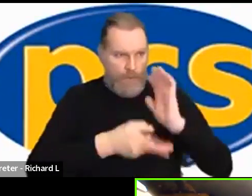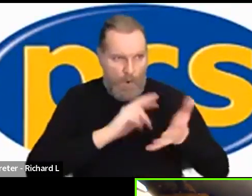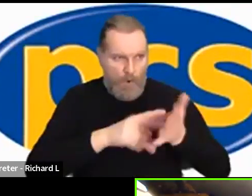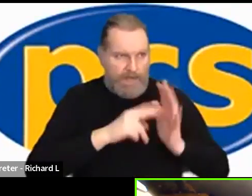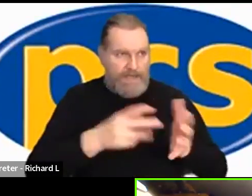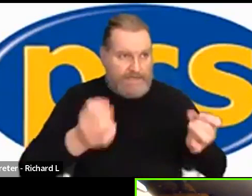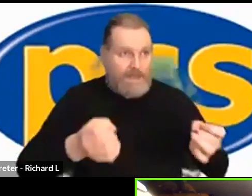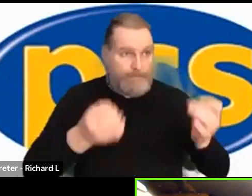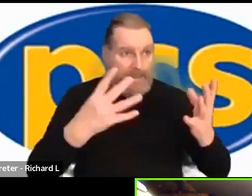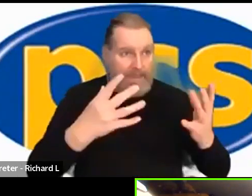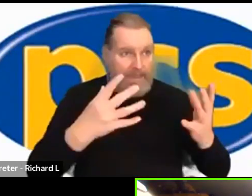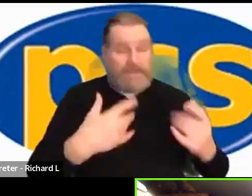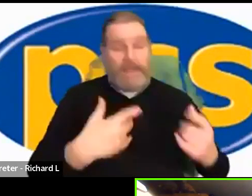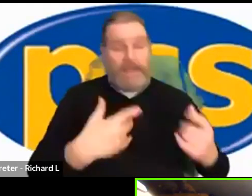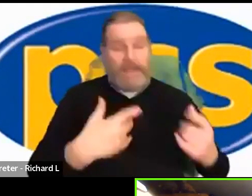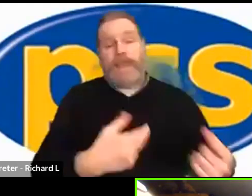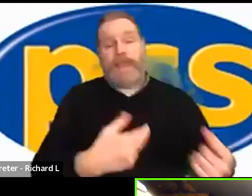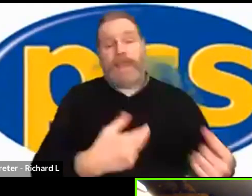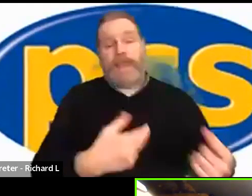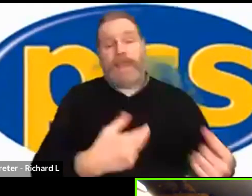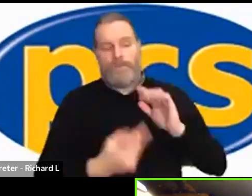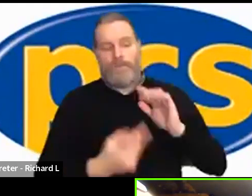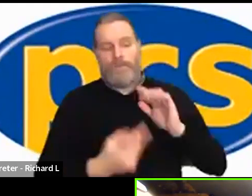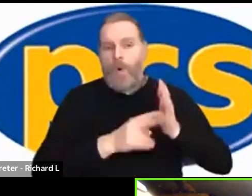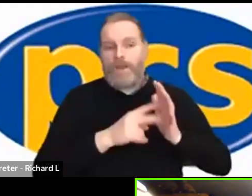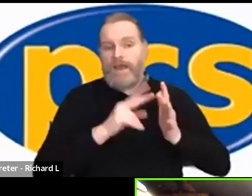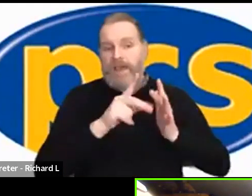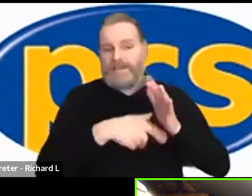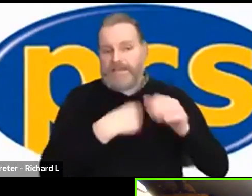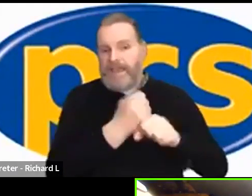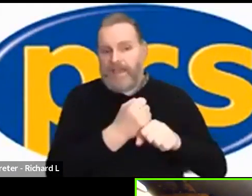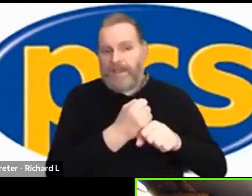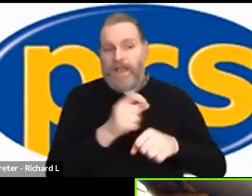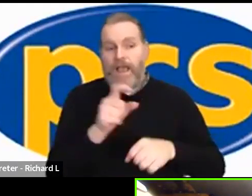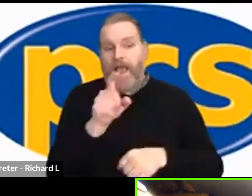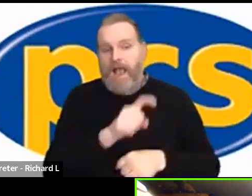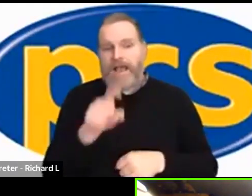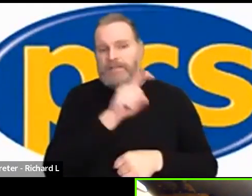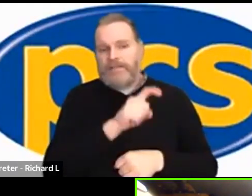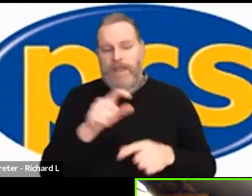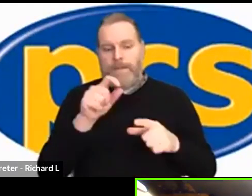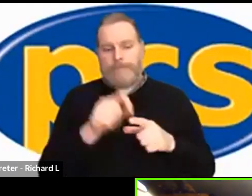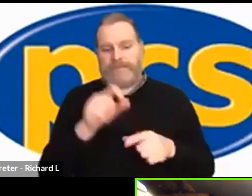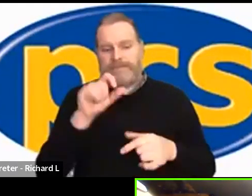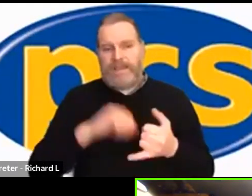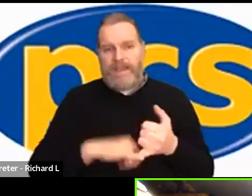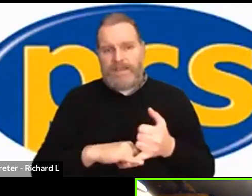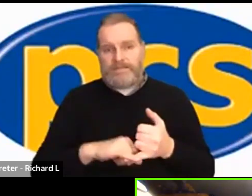organizing some people some picket lines some picket lines and you haven't yet picket lines and you haven't yet told anybody, do send an email to pick 2 pick pick to organizing a pcs.org.uk